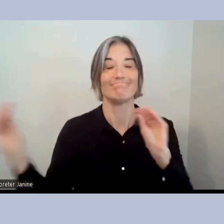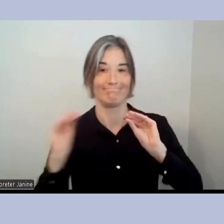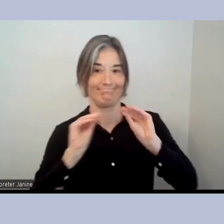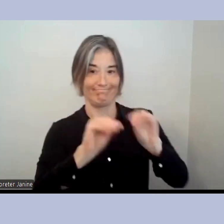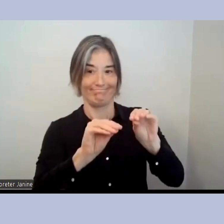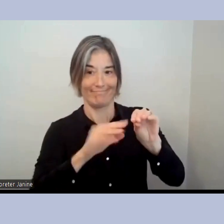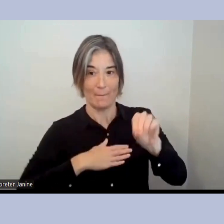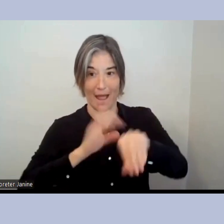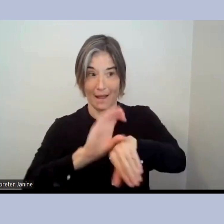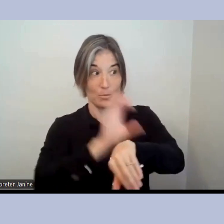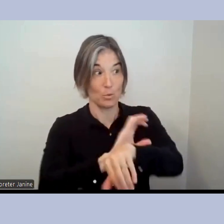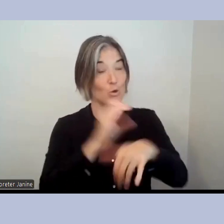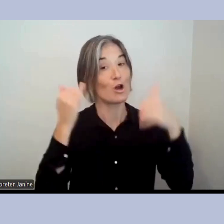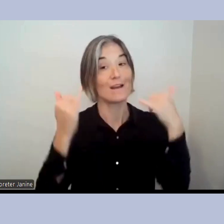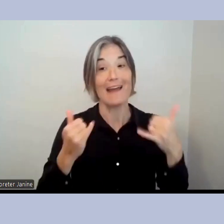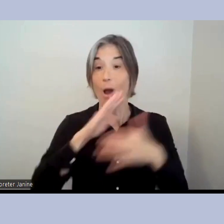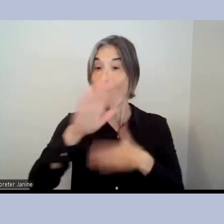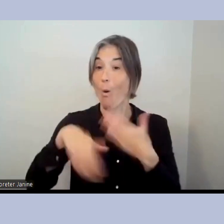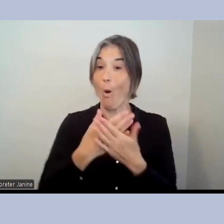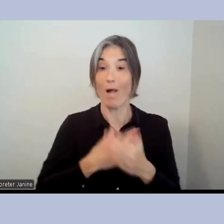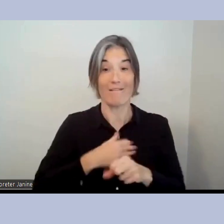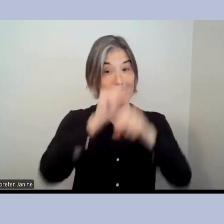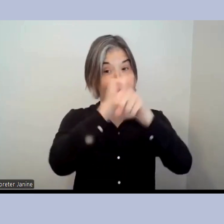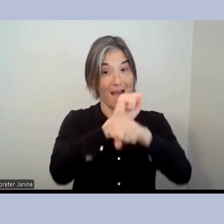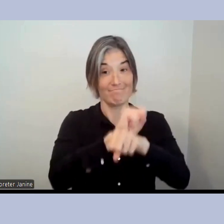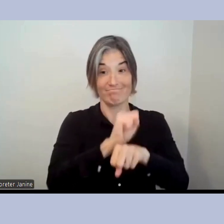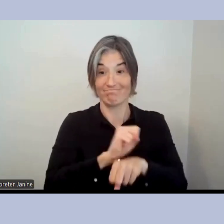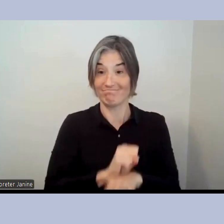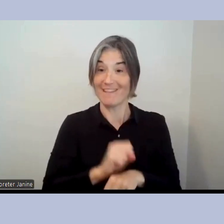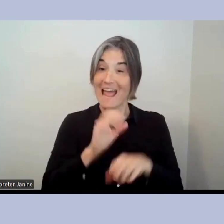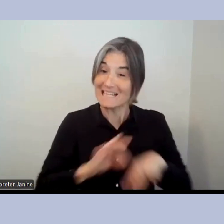all the tasks I need to do, the essential functions of my position.